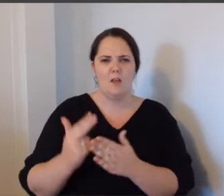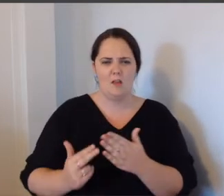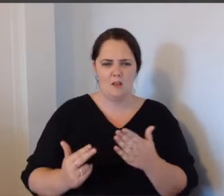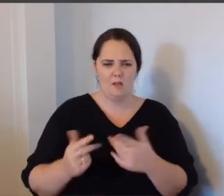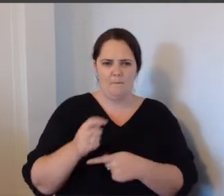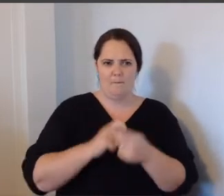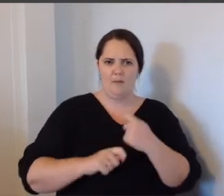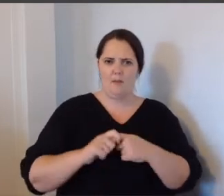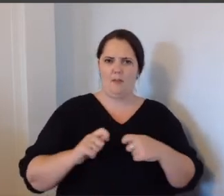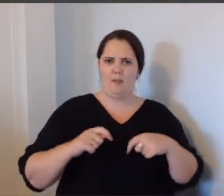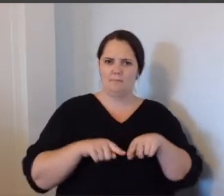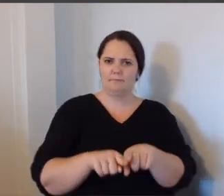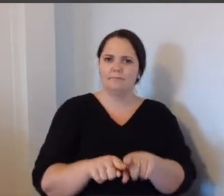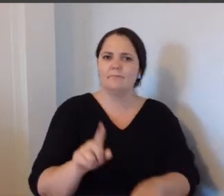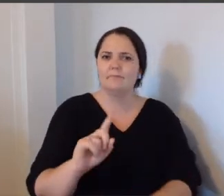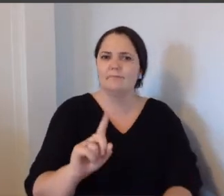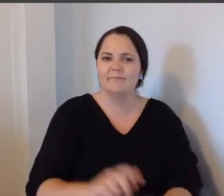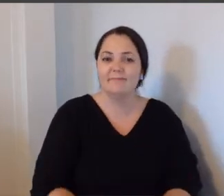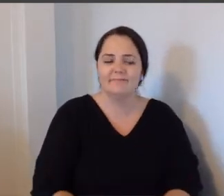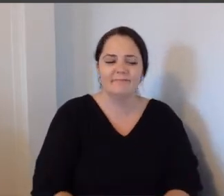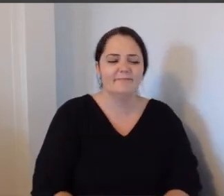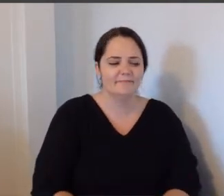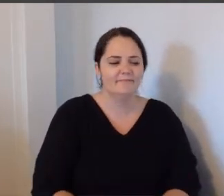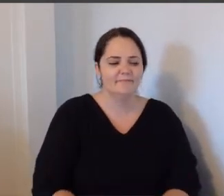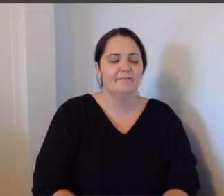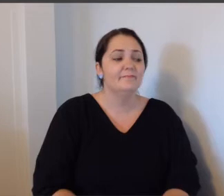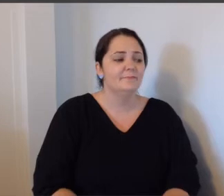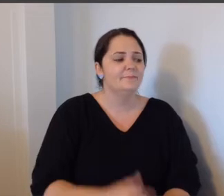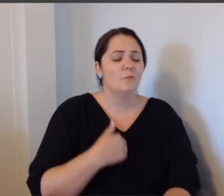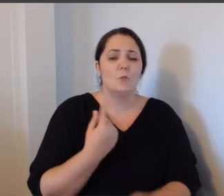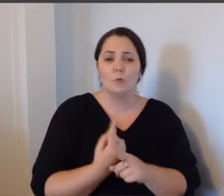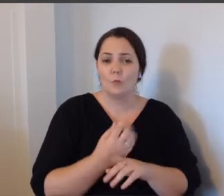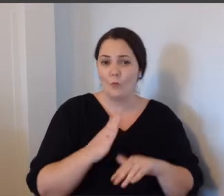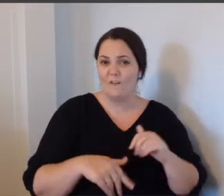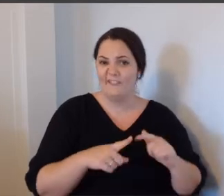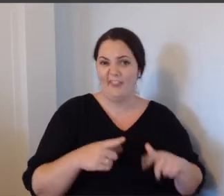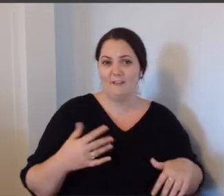Now, when we start thinking about the tortured genius there are probably about five variations